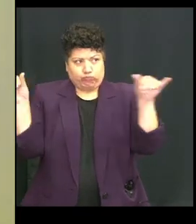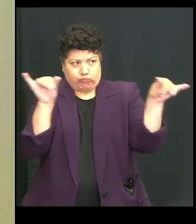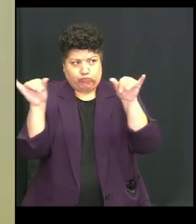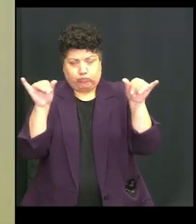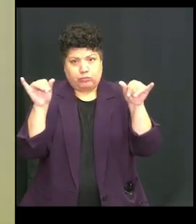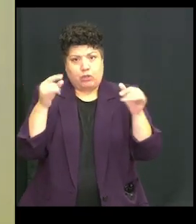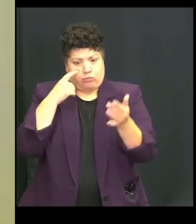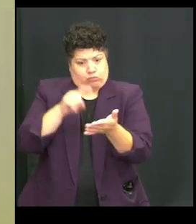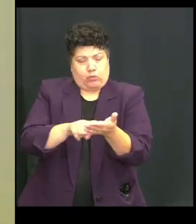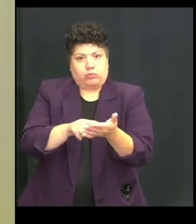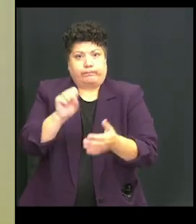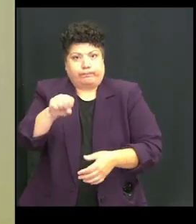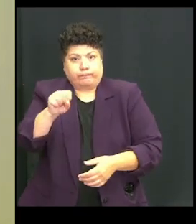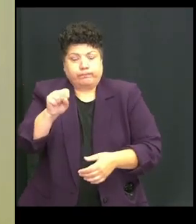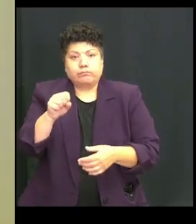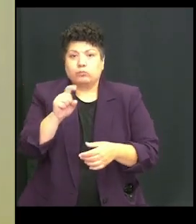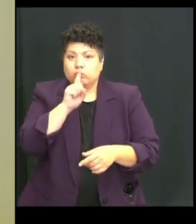partisans tend all to recognize and agree that it's happening. We have lots of evidence that that was the case.